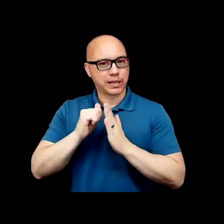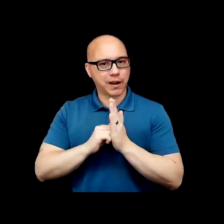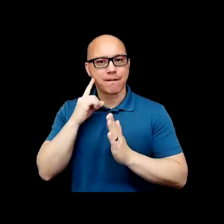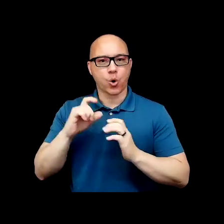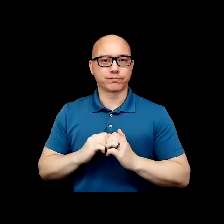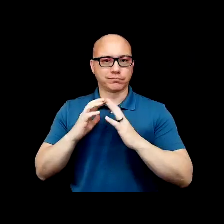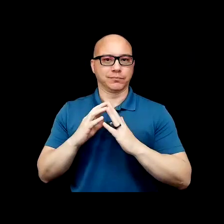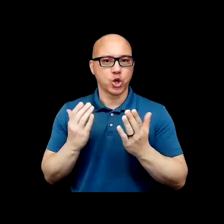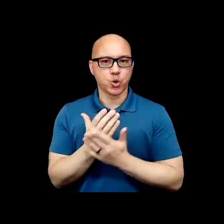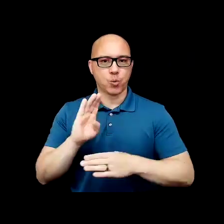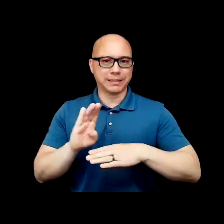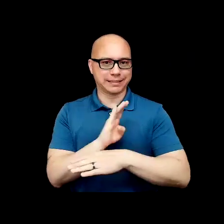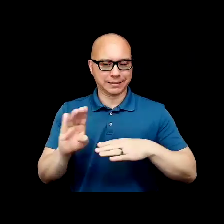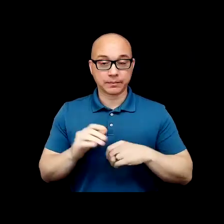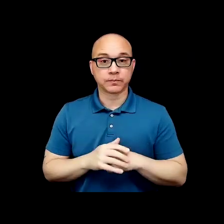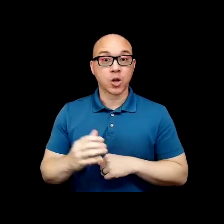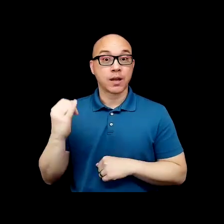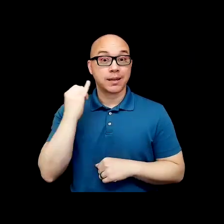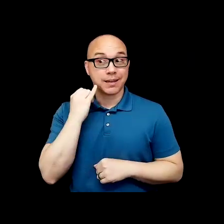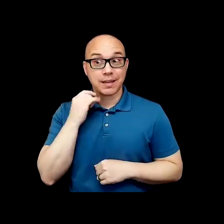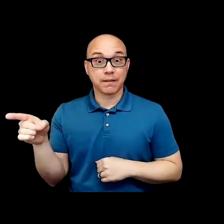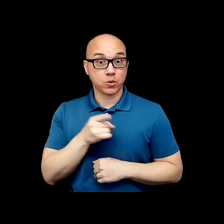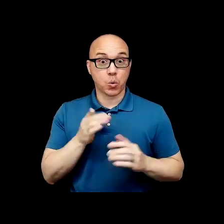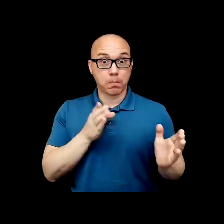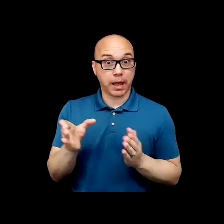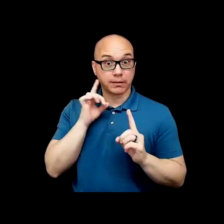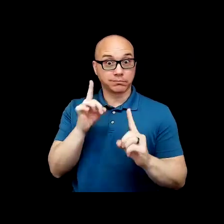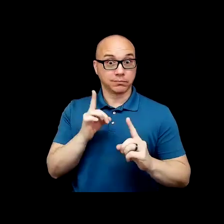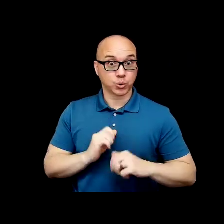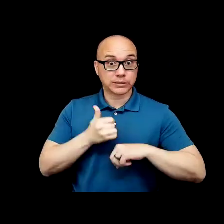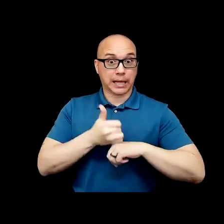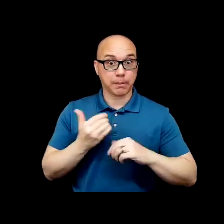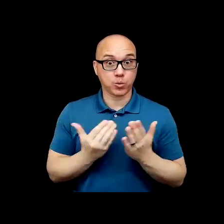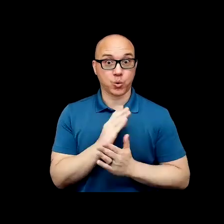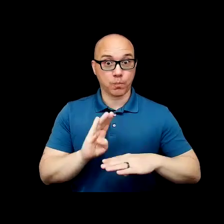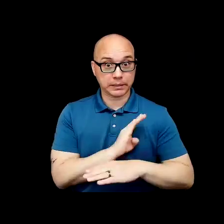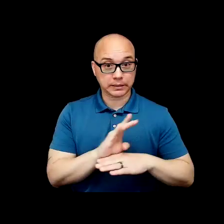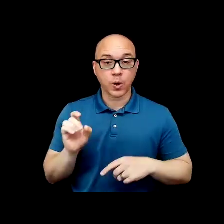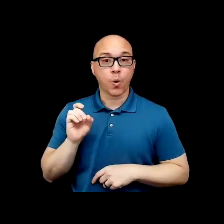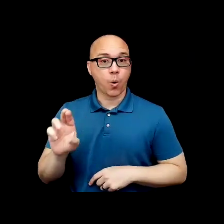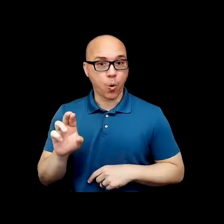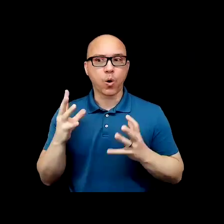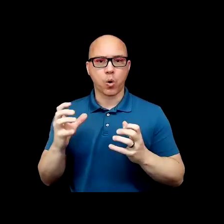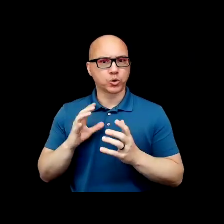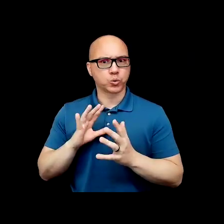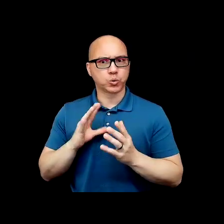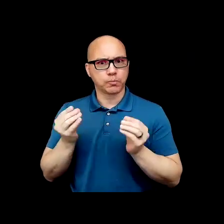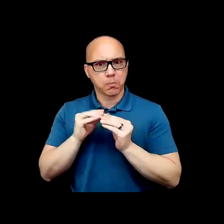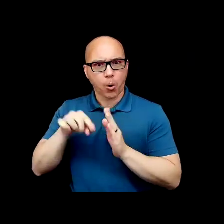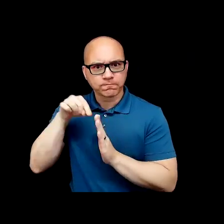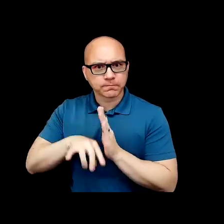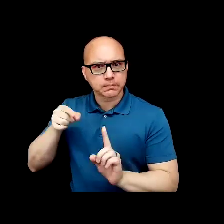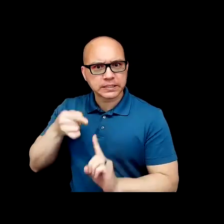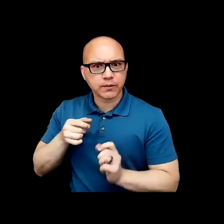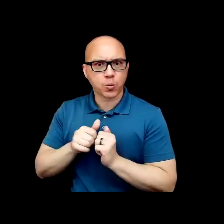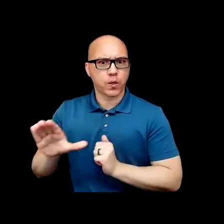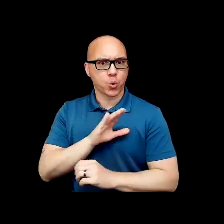or looking to solidify your foundation, this is going to be a great session for you today.